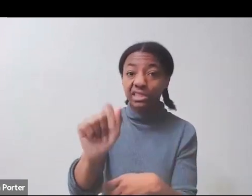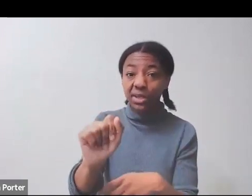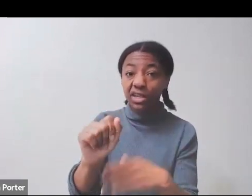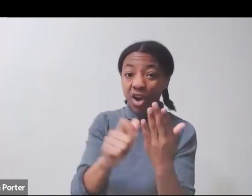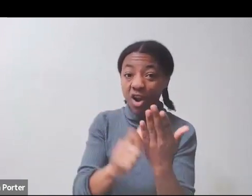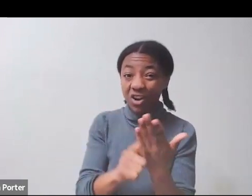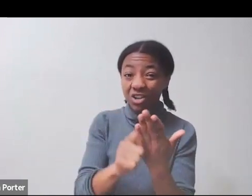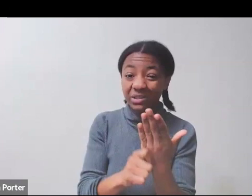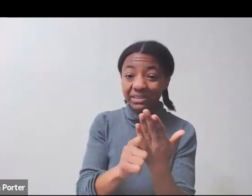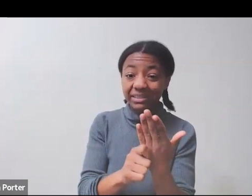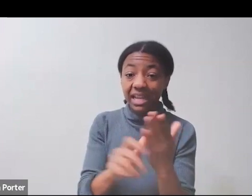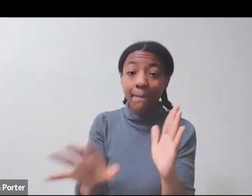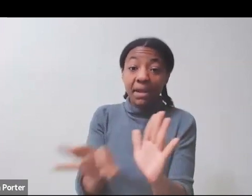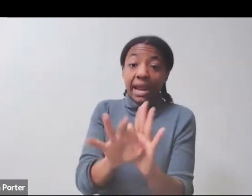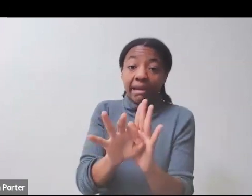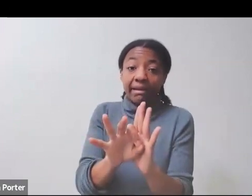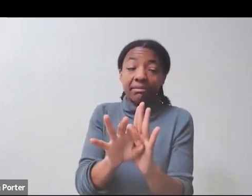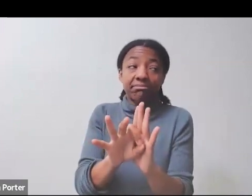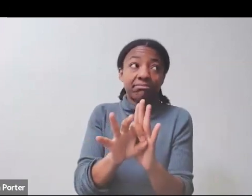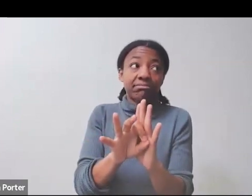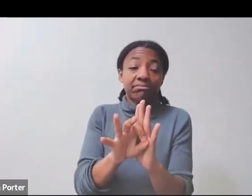depending on how they want to define disability.